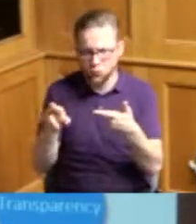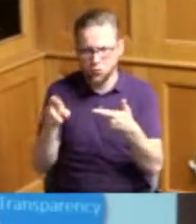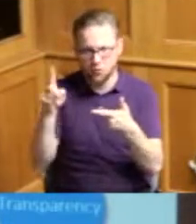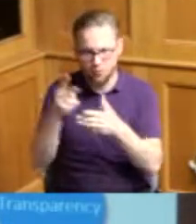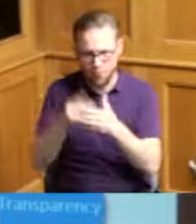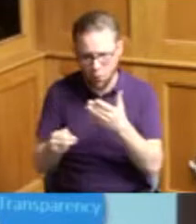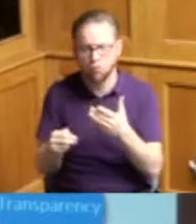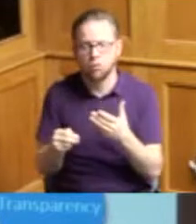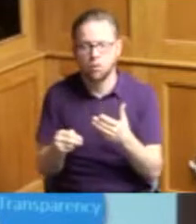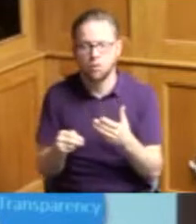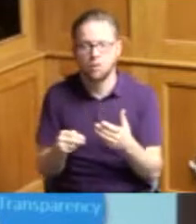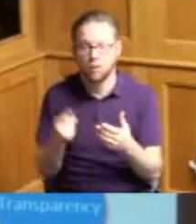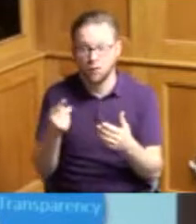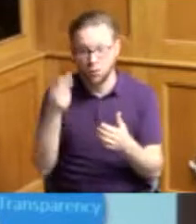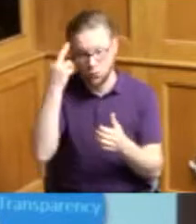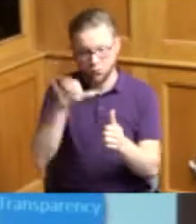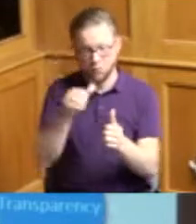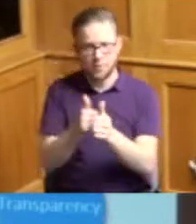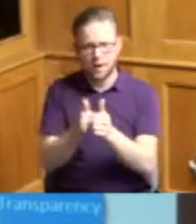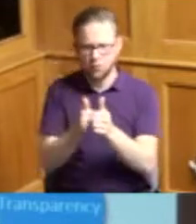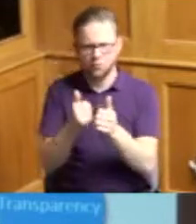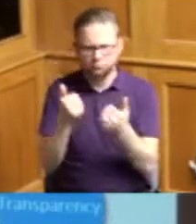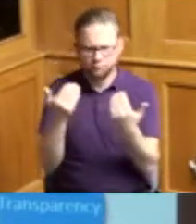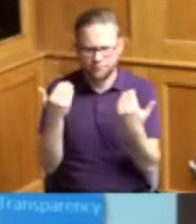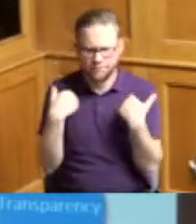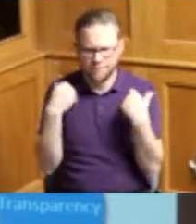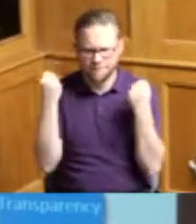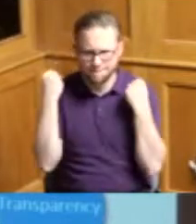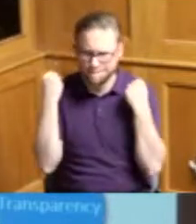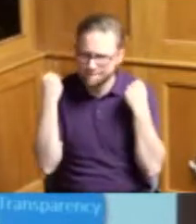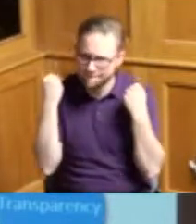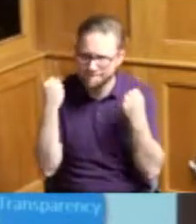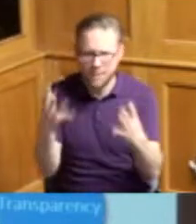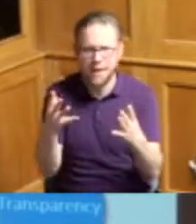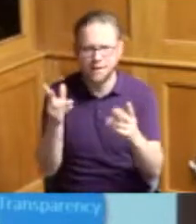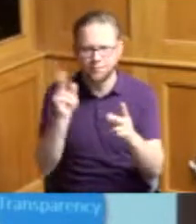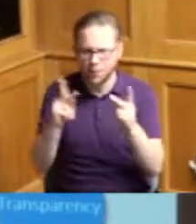having a variety of stakeholders getting a variety of input through this process but it was really